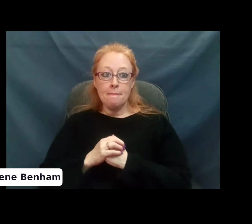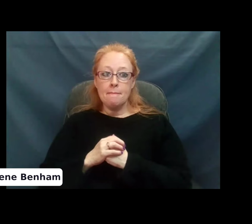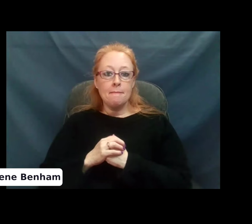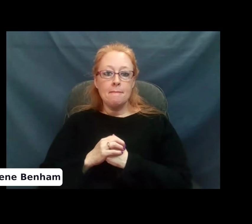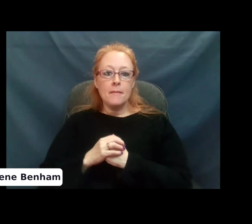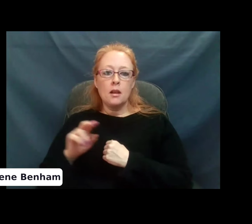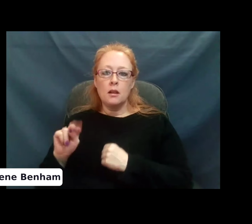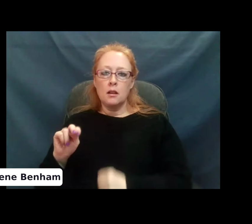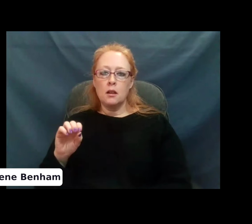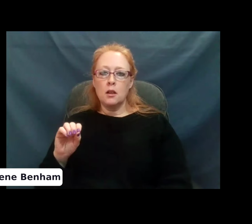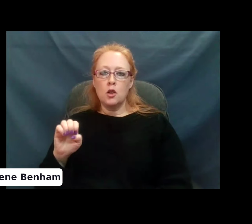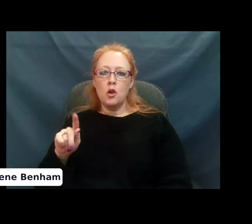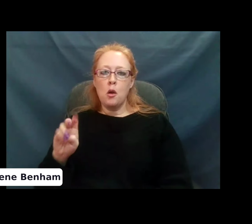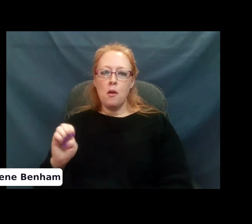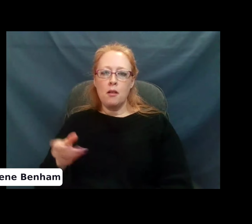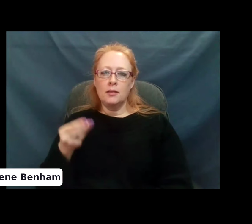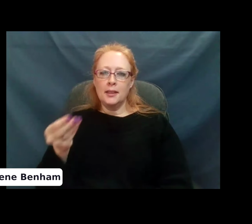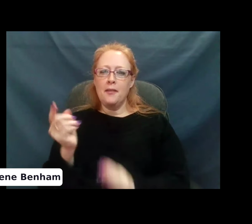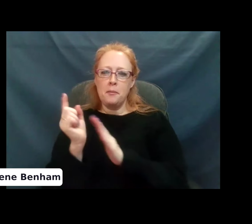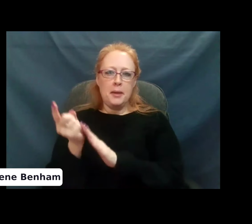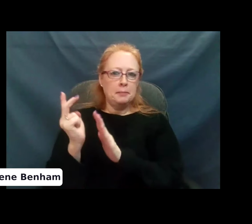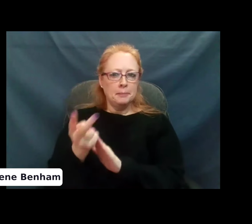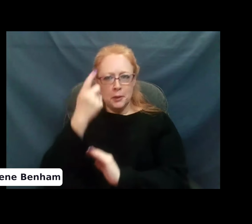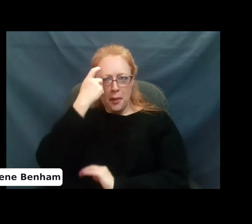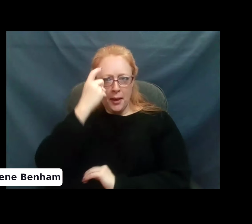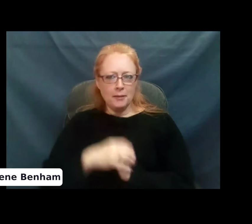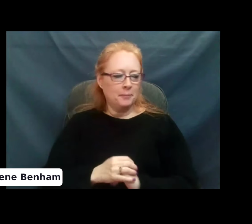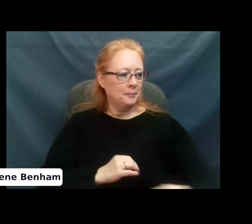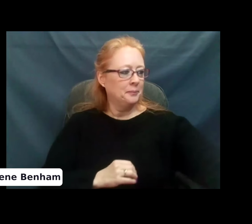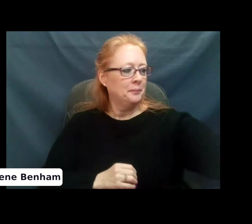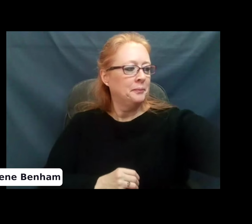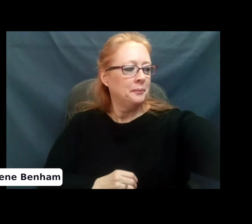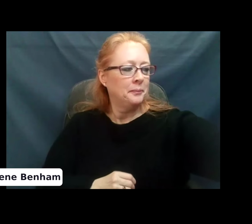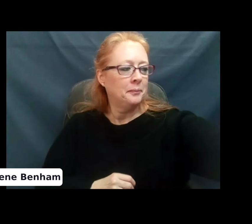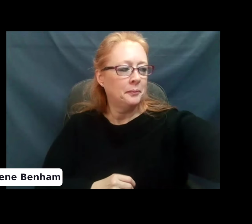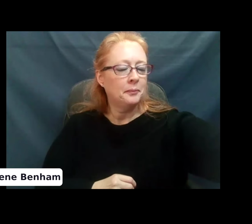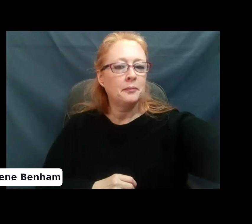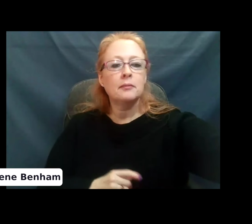Any further questions? Noelle: Let's give people a minute or two to think.